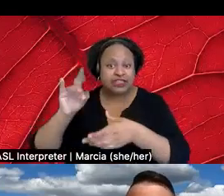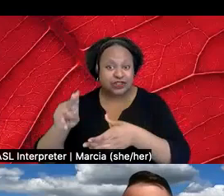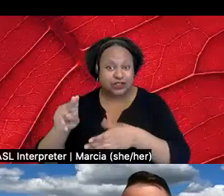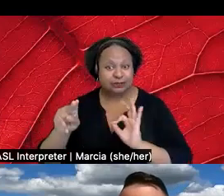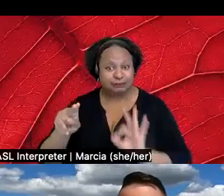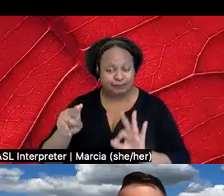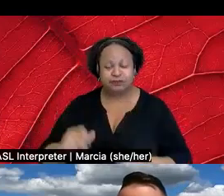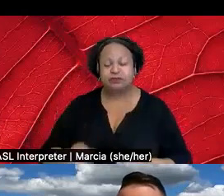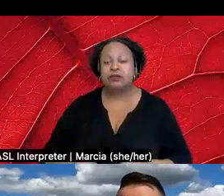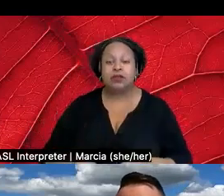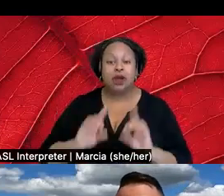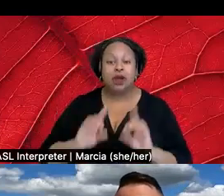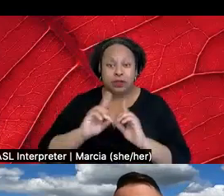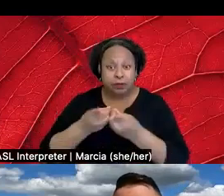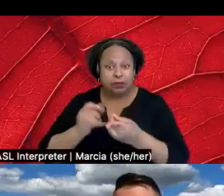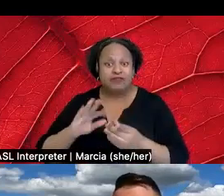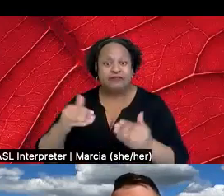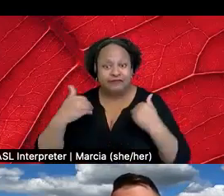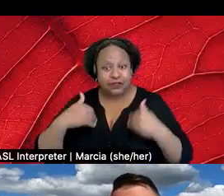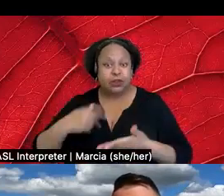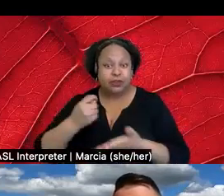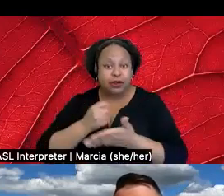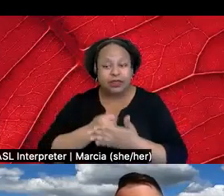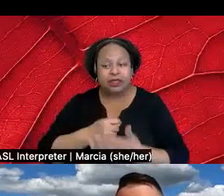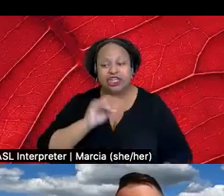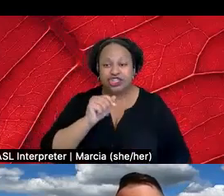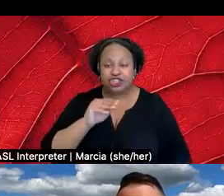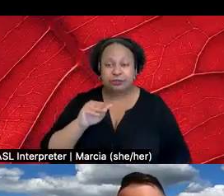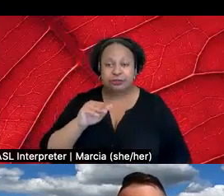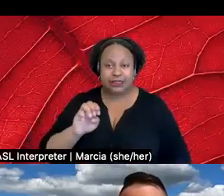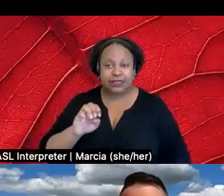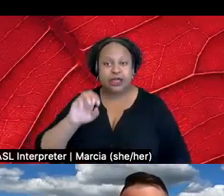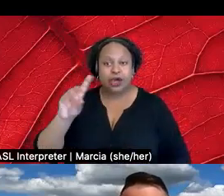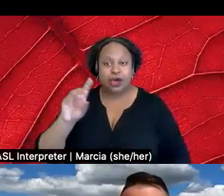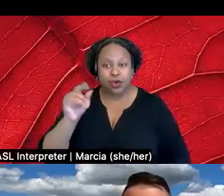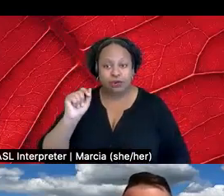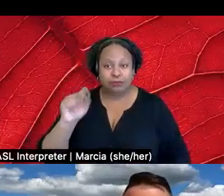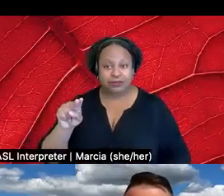Department of Physical Therapy Jamie Coleman working with us on a special presentation,